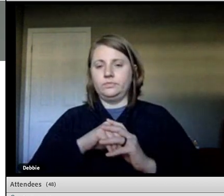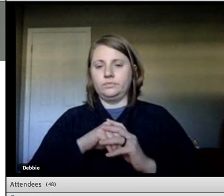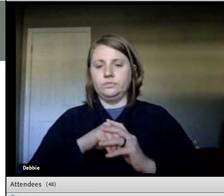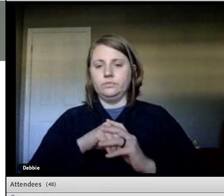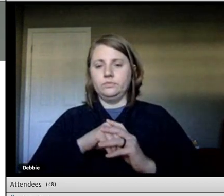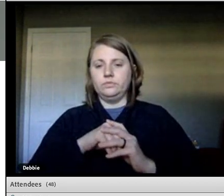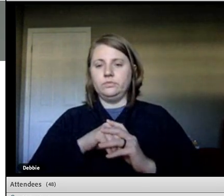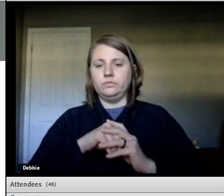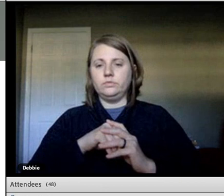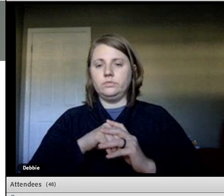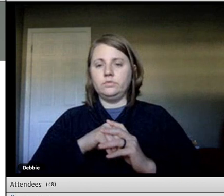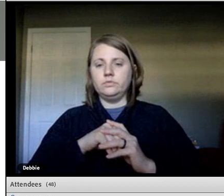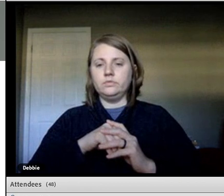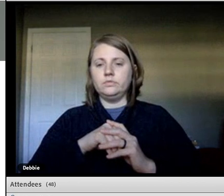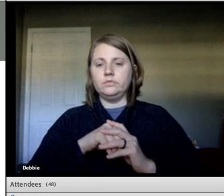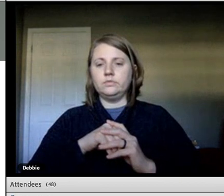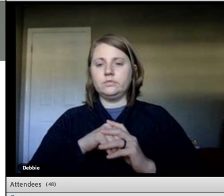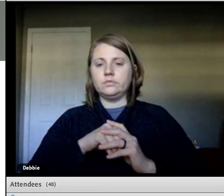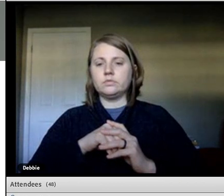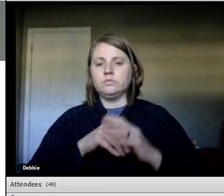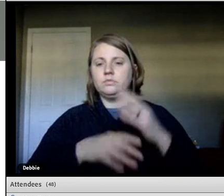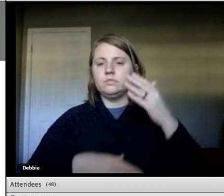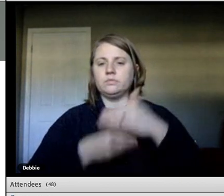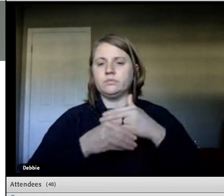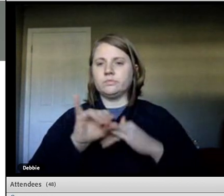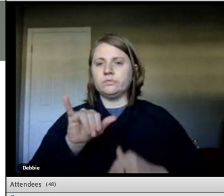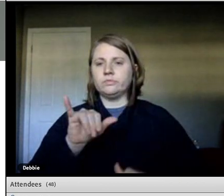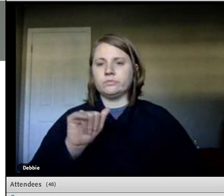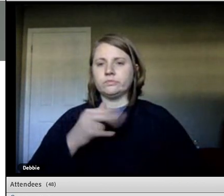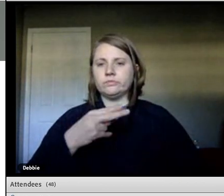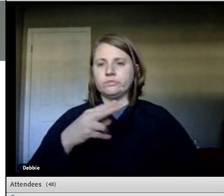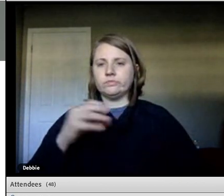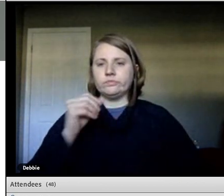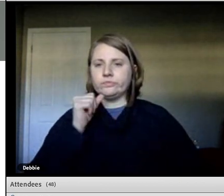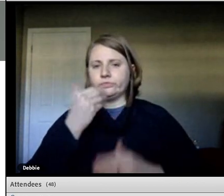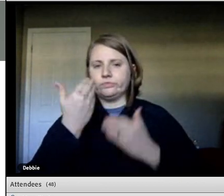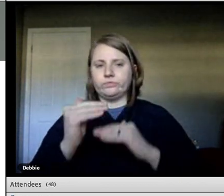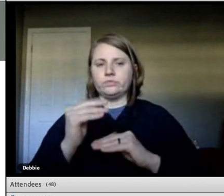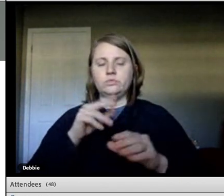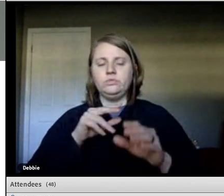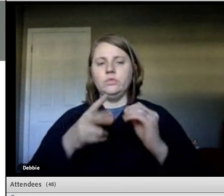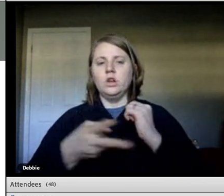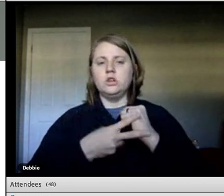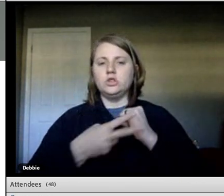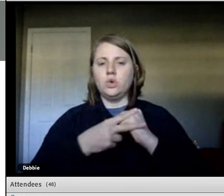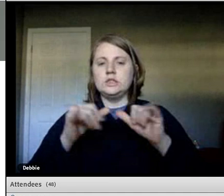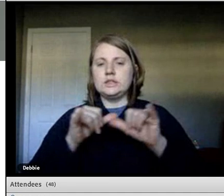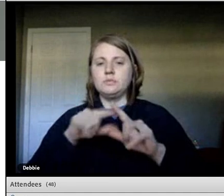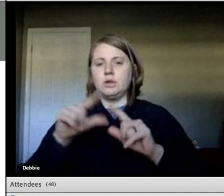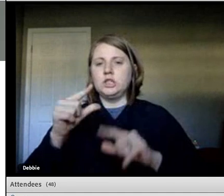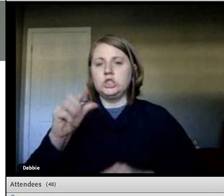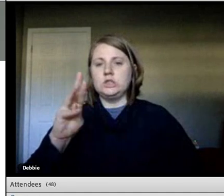Ellen is adding, "Yahoo doesn't limit storage size, whereas Gmail does." That's a great thing to know because Gmail does -- I've actually hit where -- Because